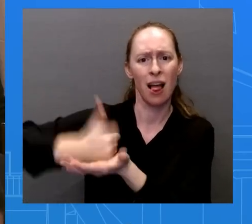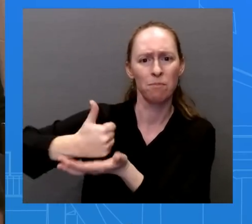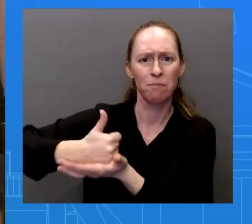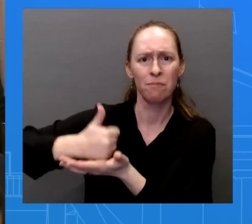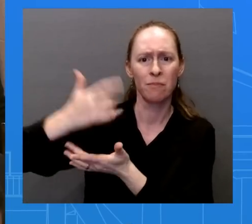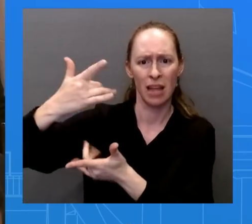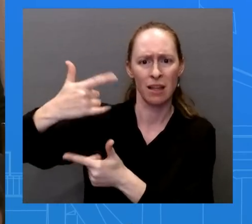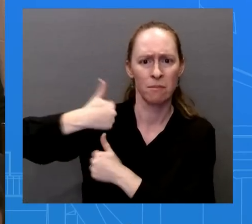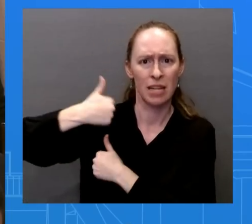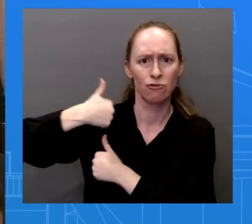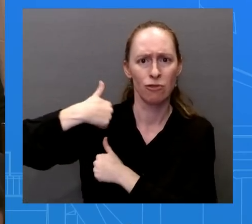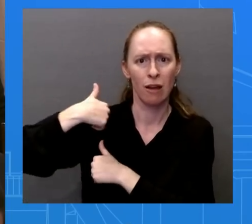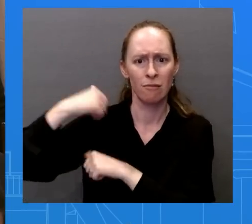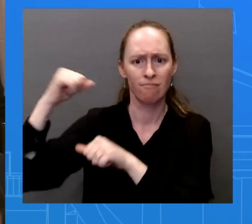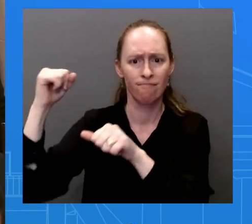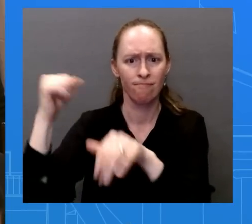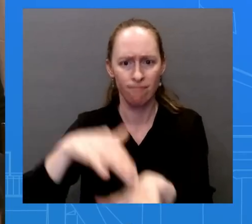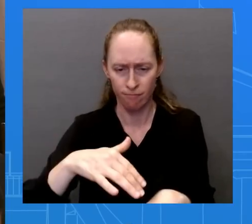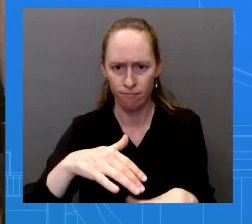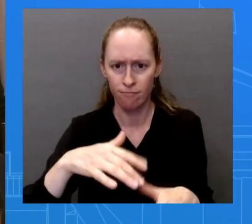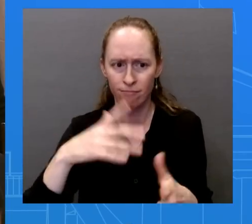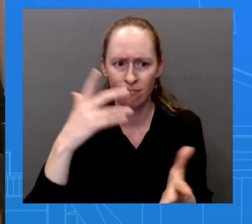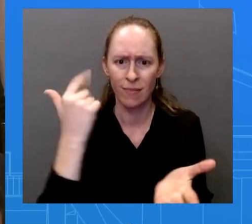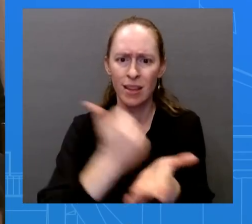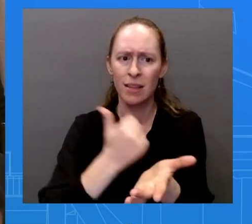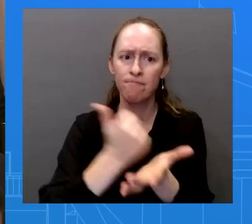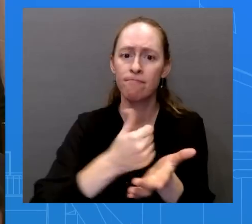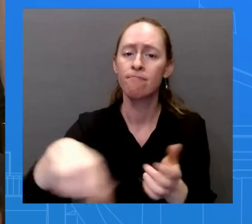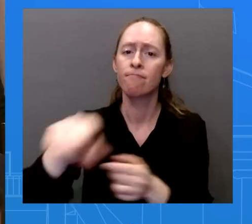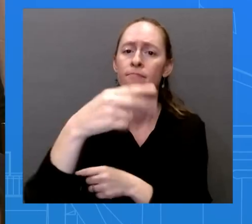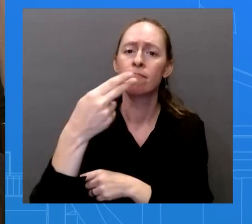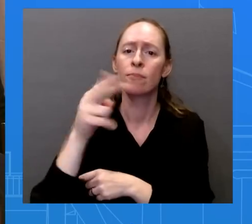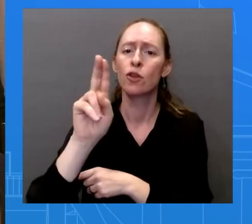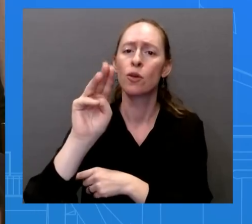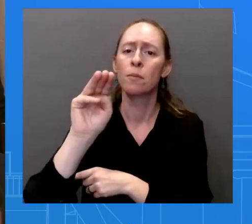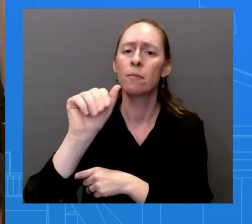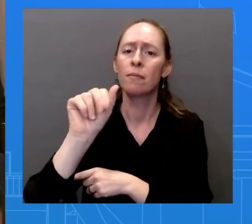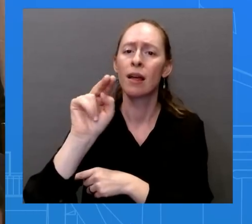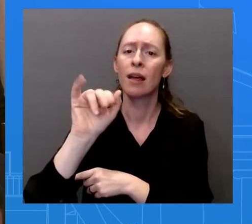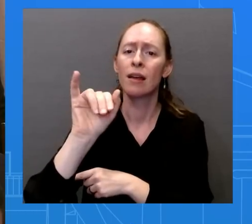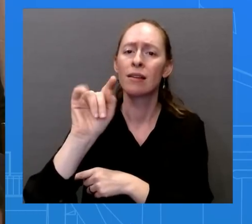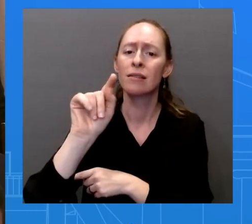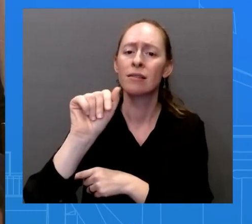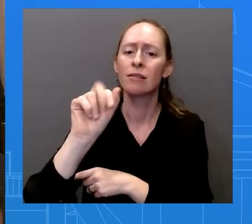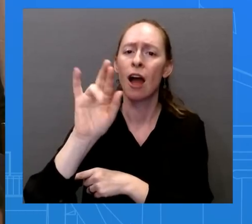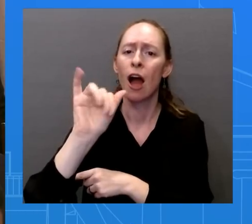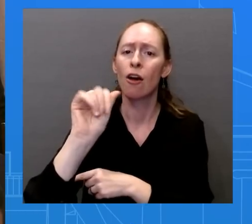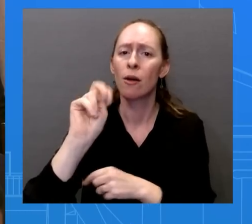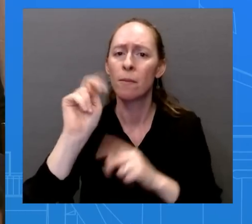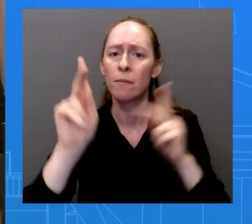to essentially push back against the anarchy that's been created by gangs there. The Secretary-General at the U.N.